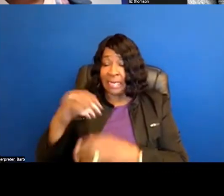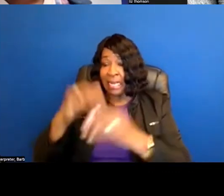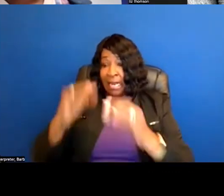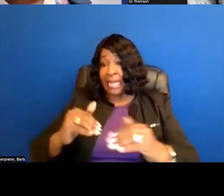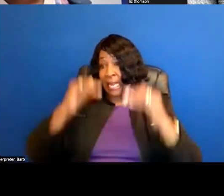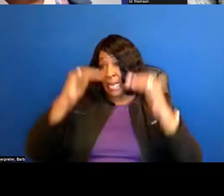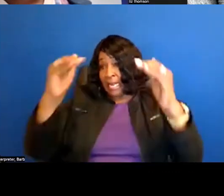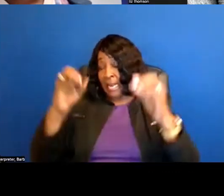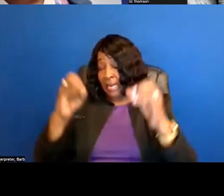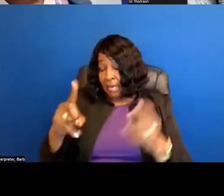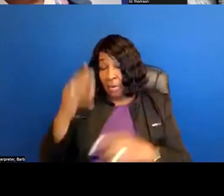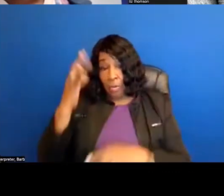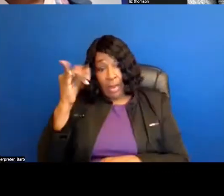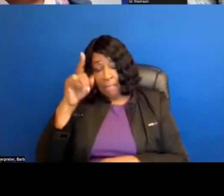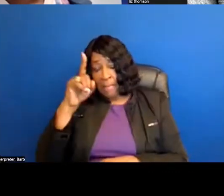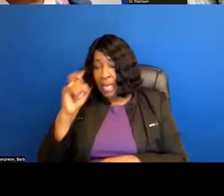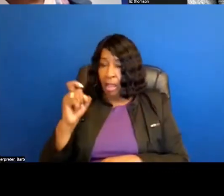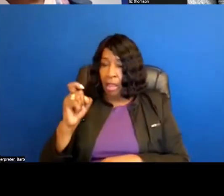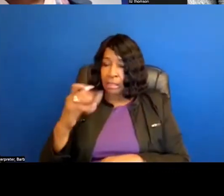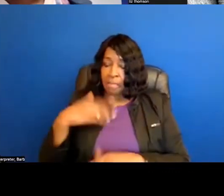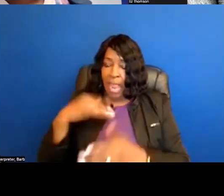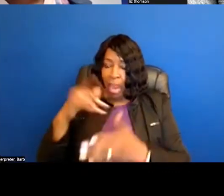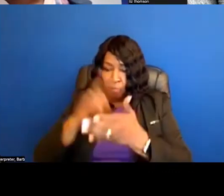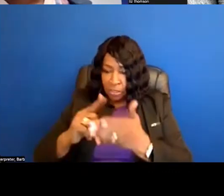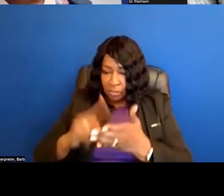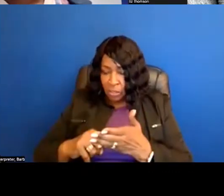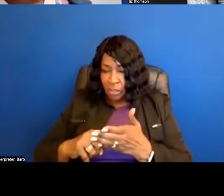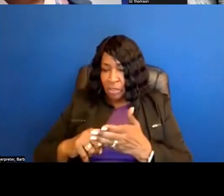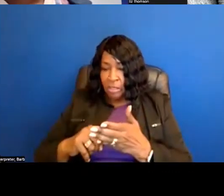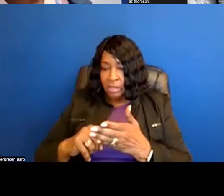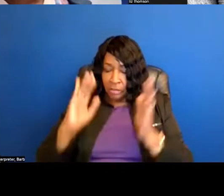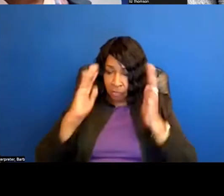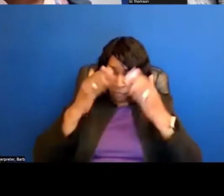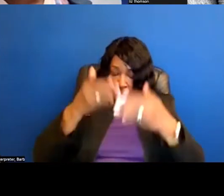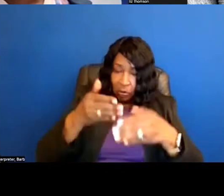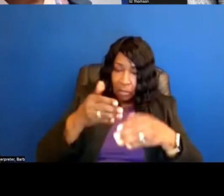because my research is very geared towards higher education